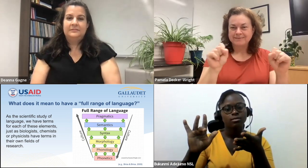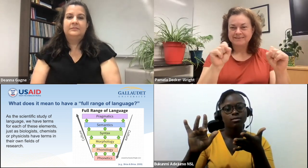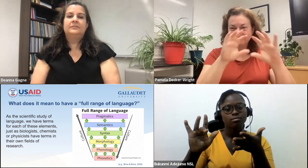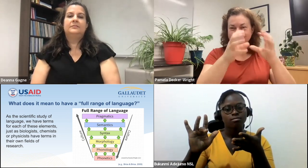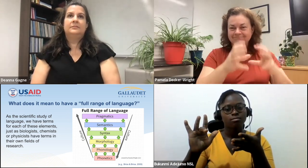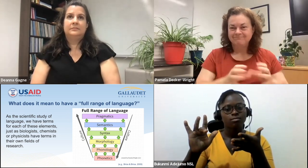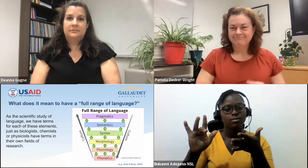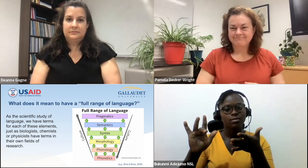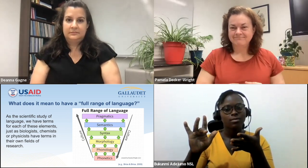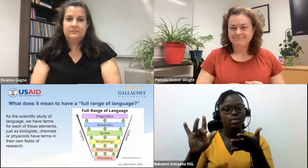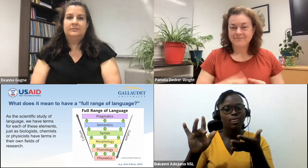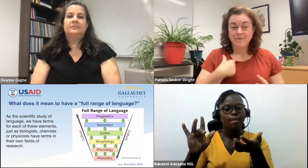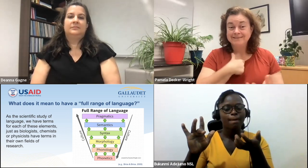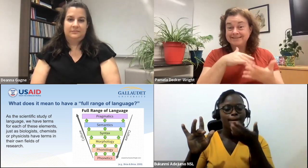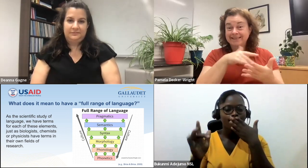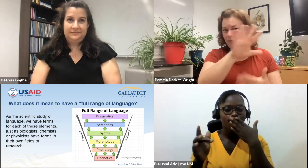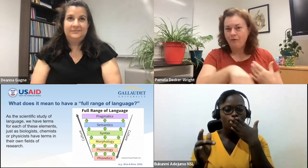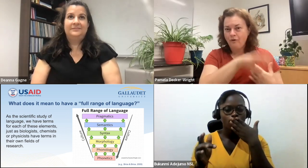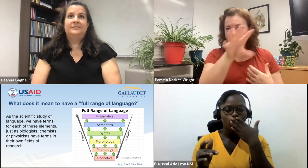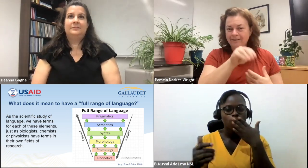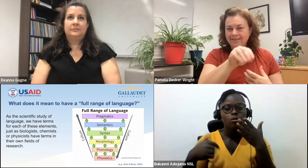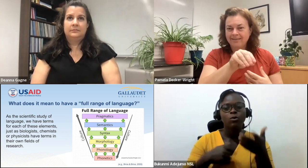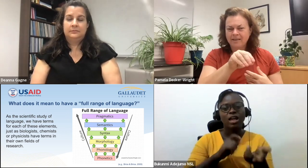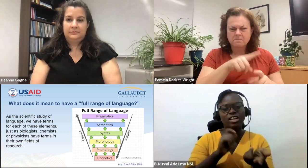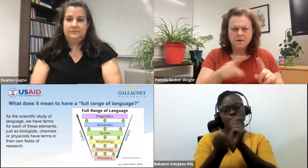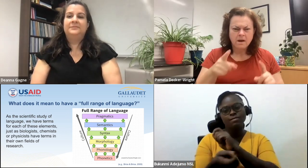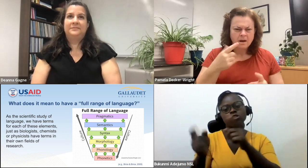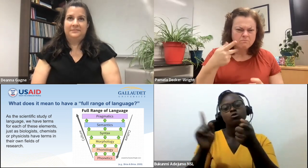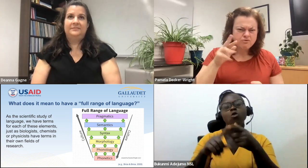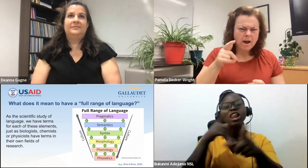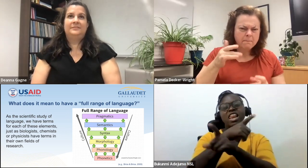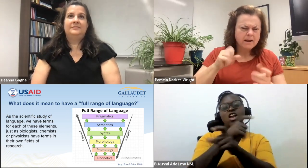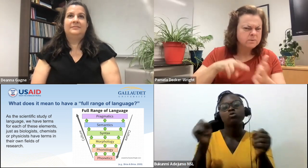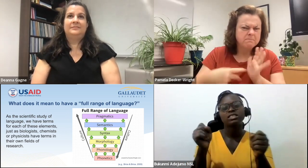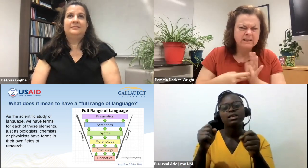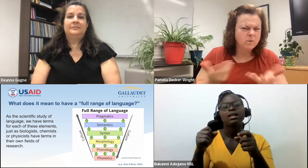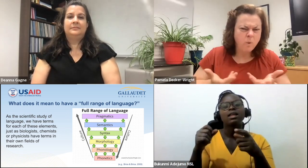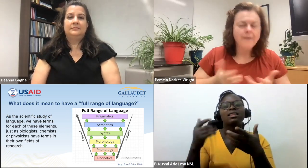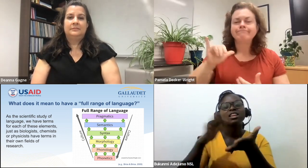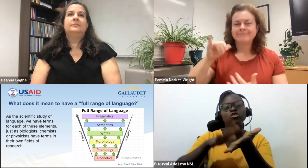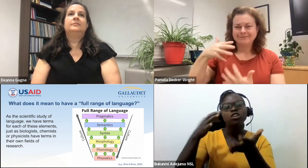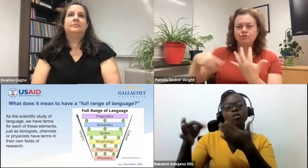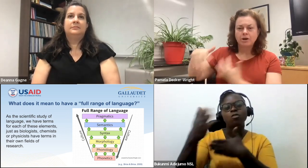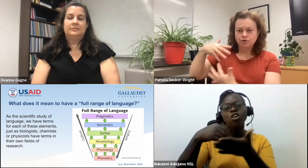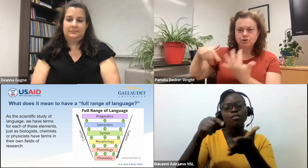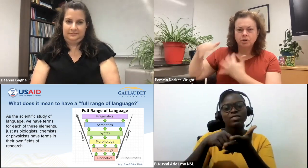the very formal word for actually the same thing. We just saw the study of language. So pramatics.